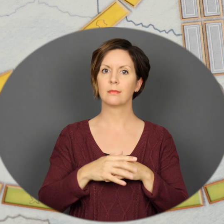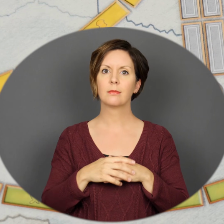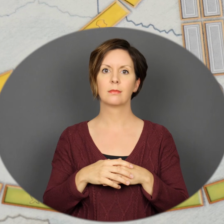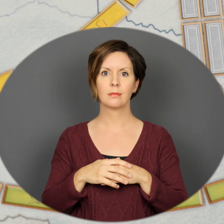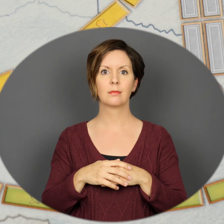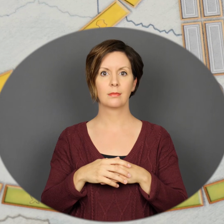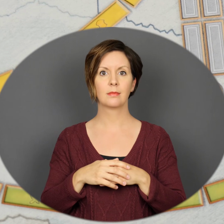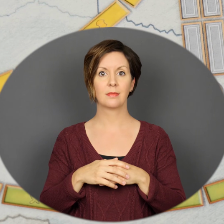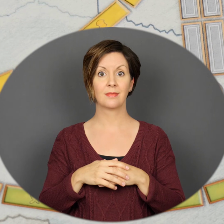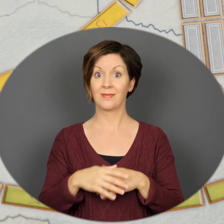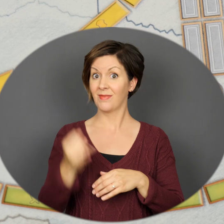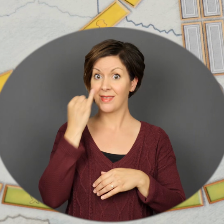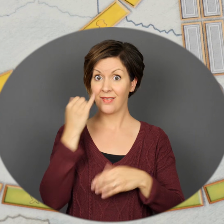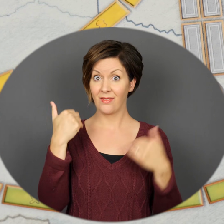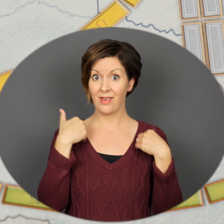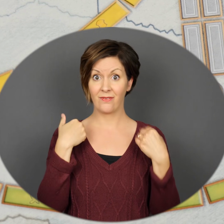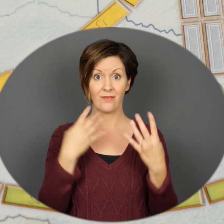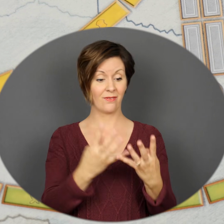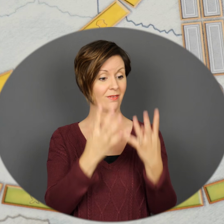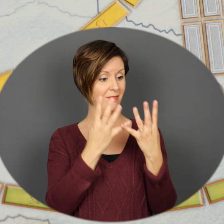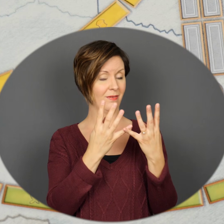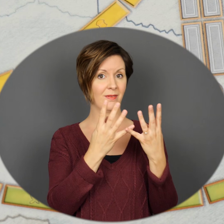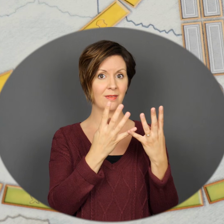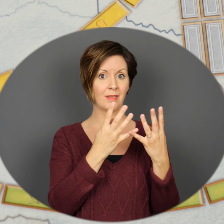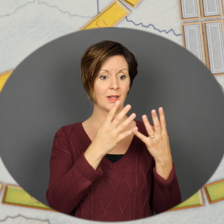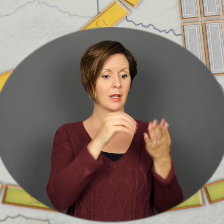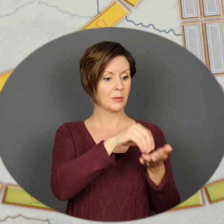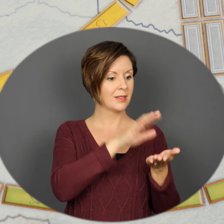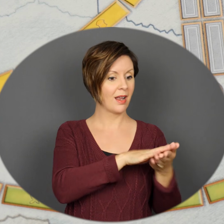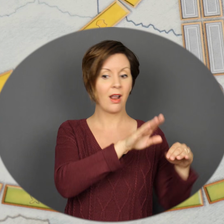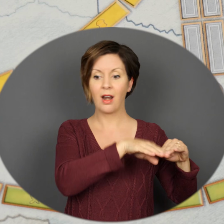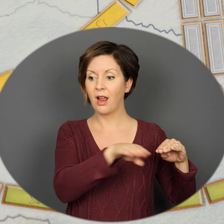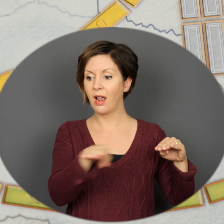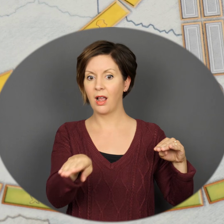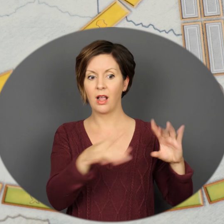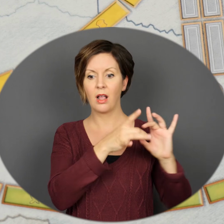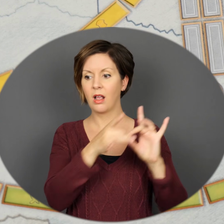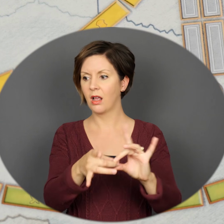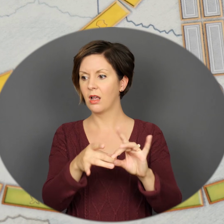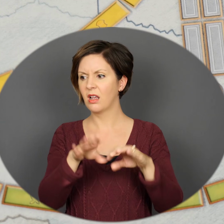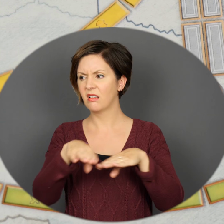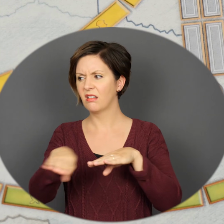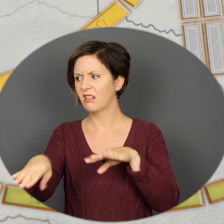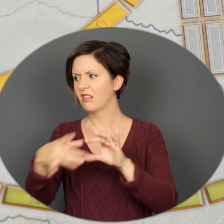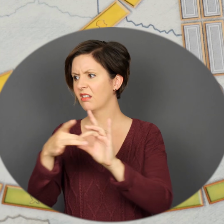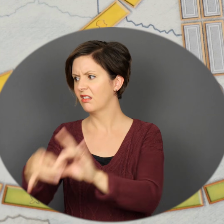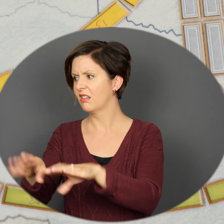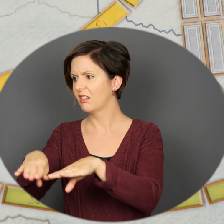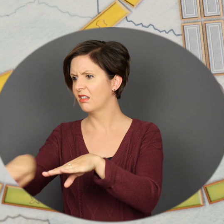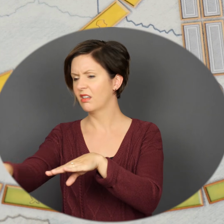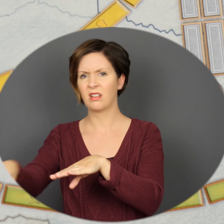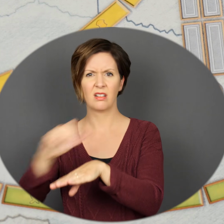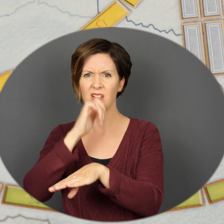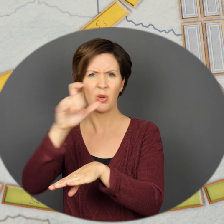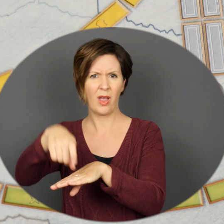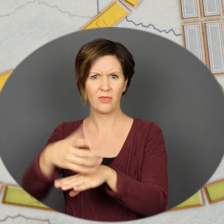Also note that you never have to connect your trains together. On a future turn, I could claim the route over here instead of connecting